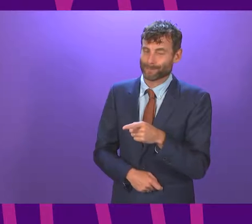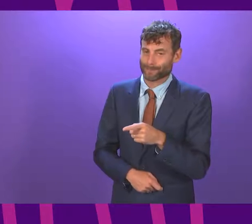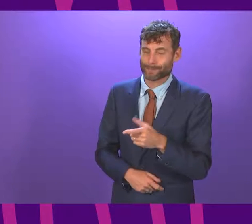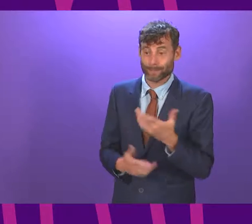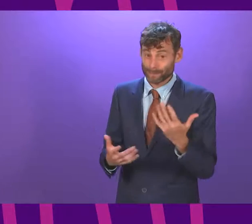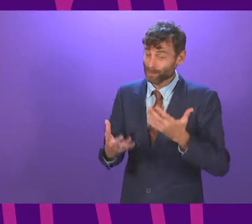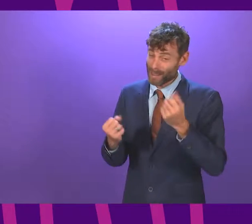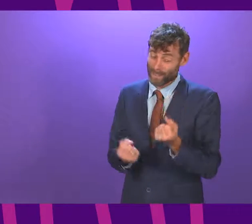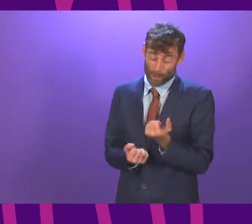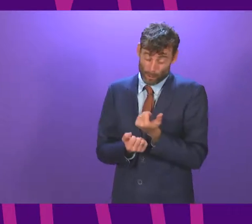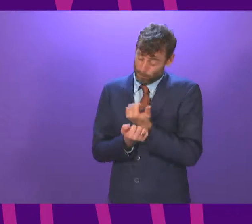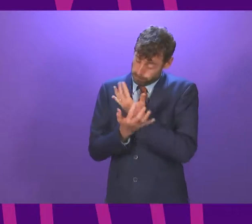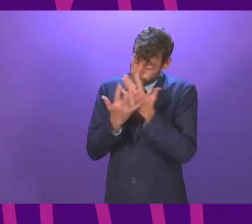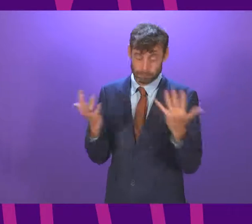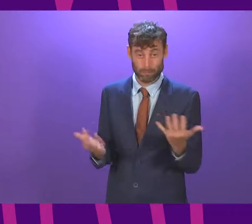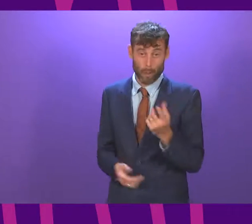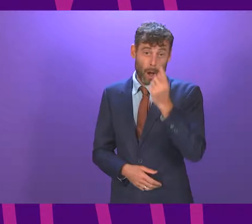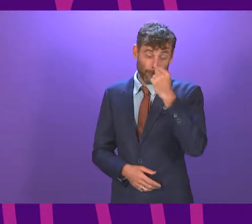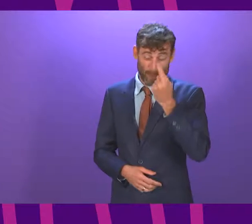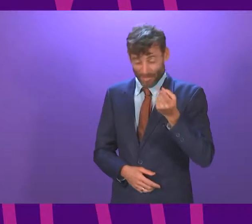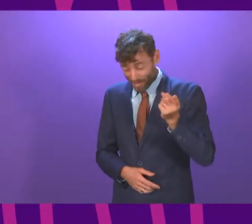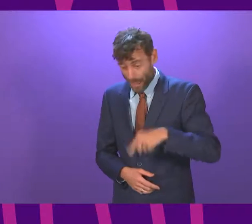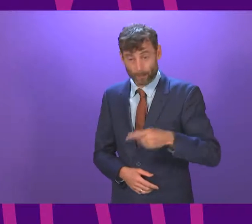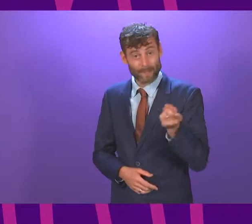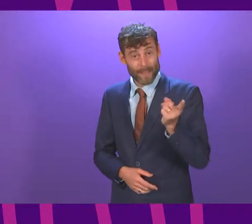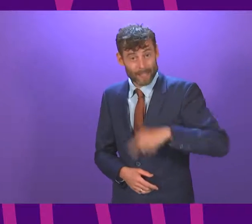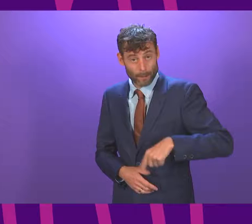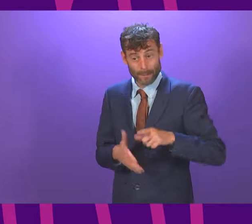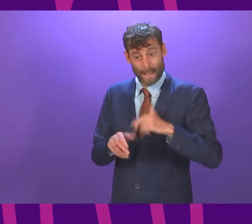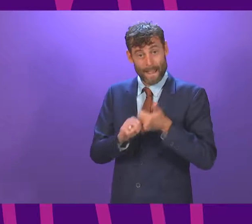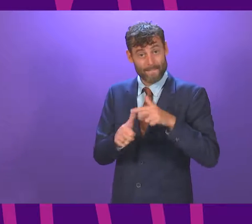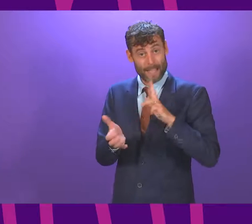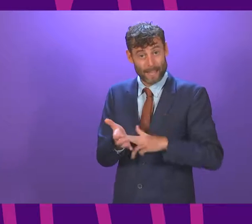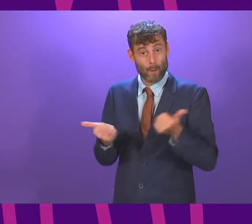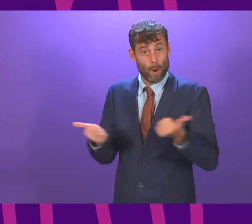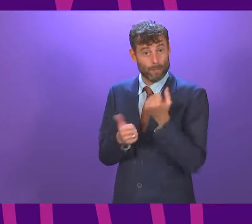hundreds, if not thousands, of Afghans who have been refused asylum in the UK thus far and who